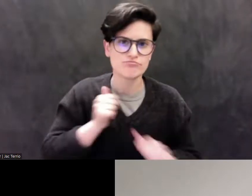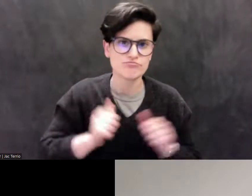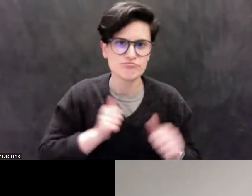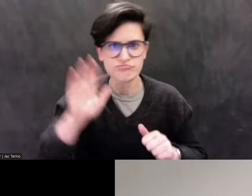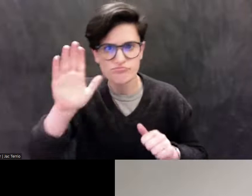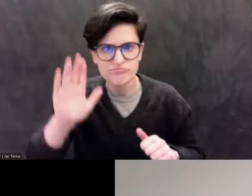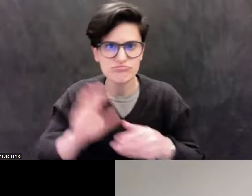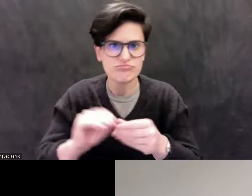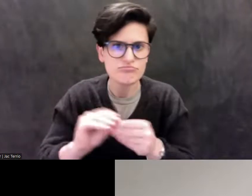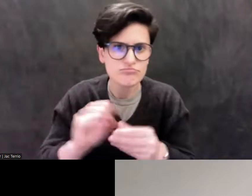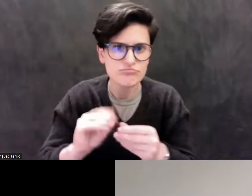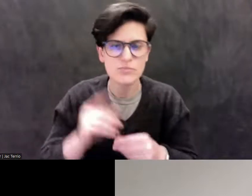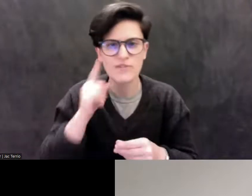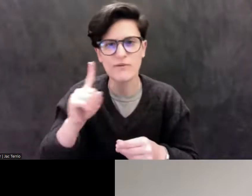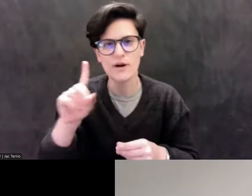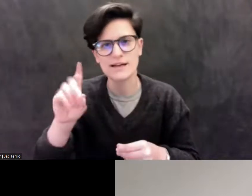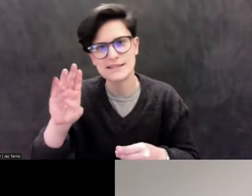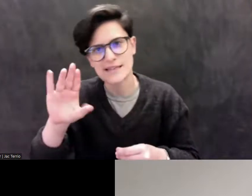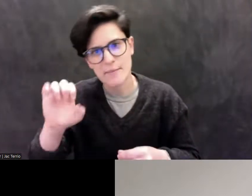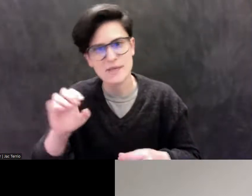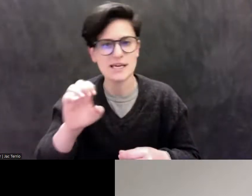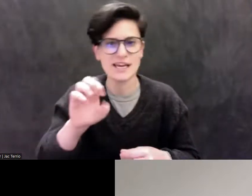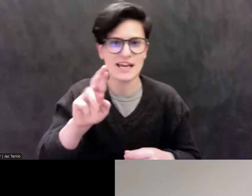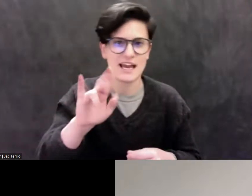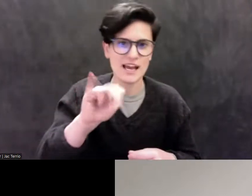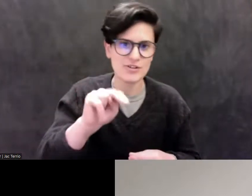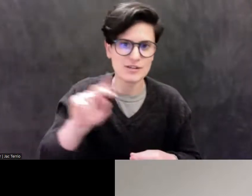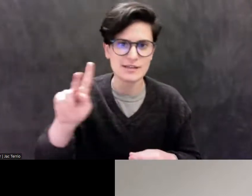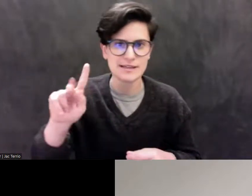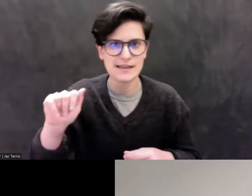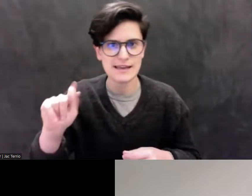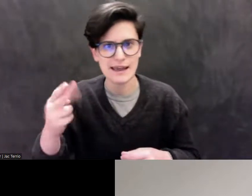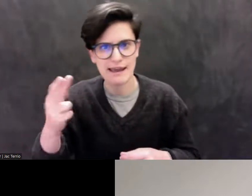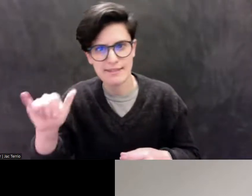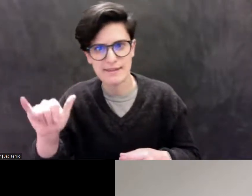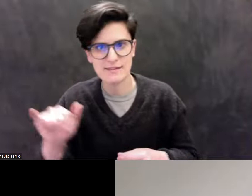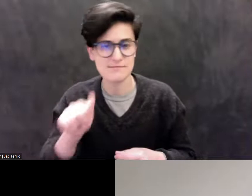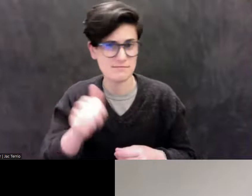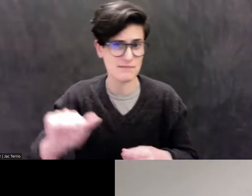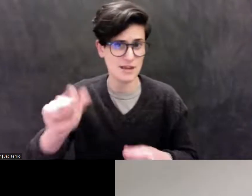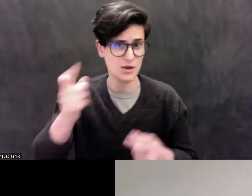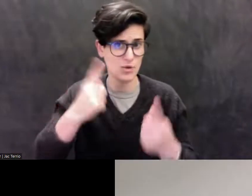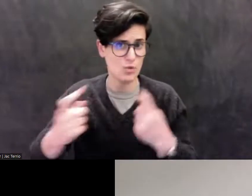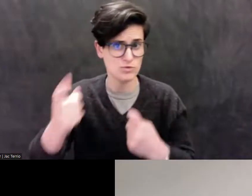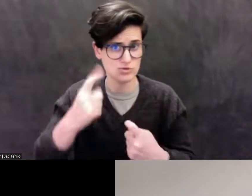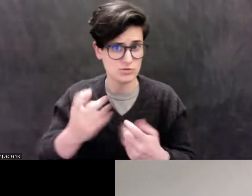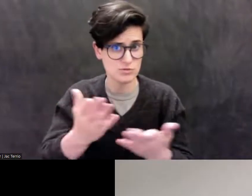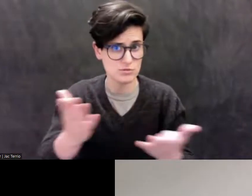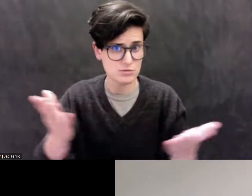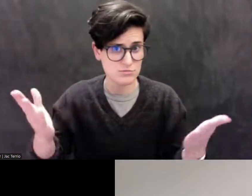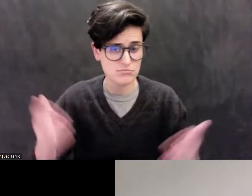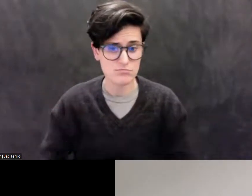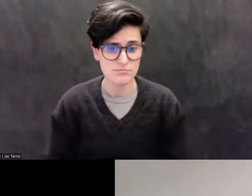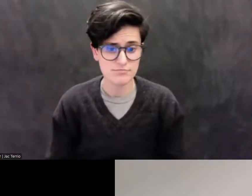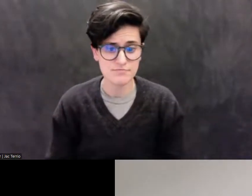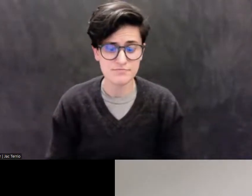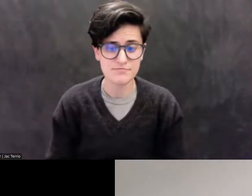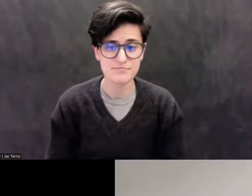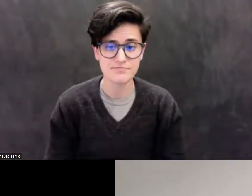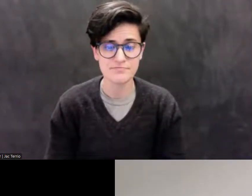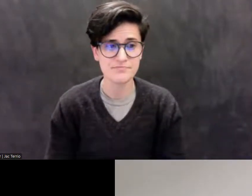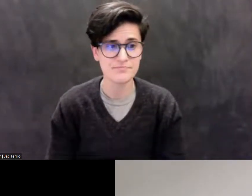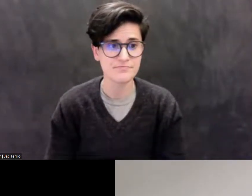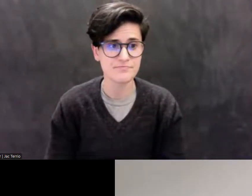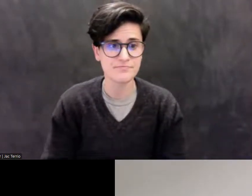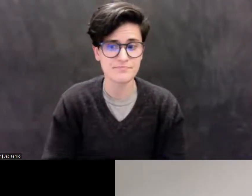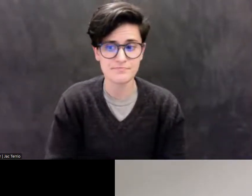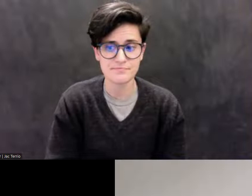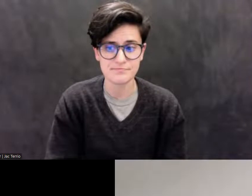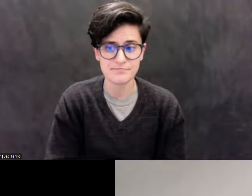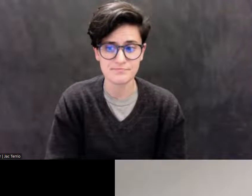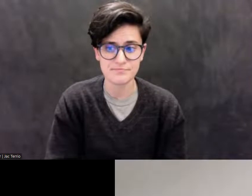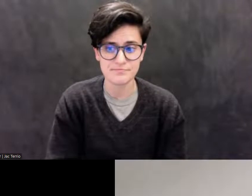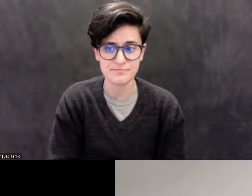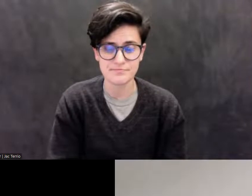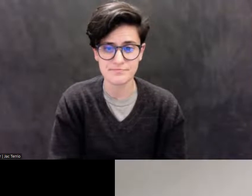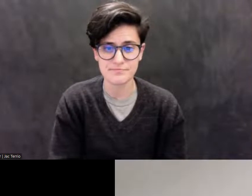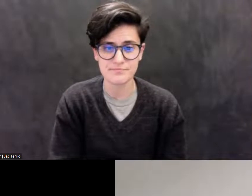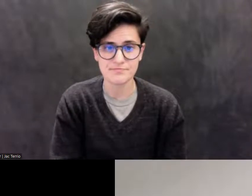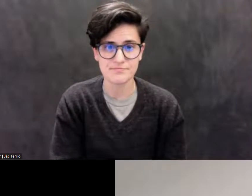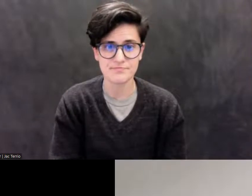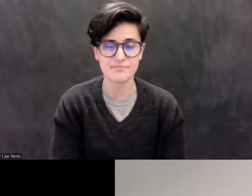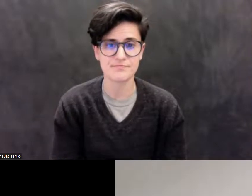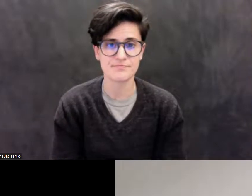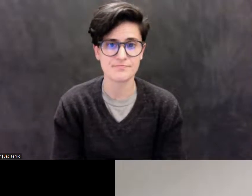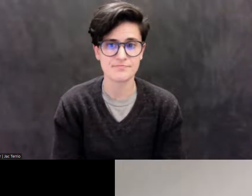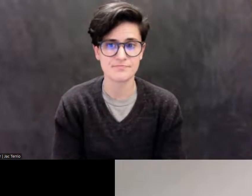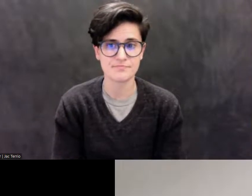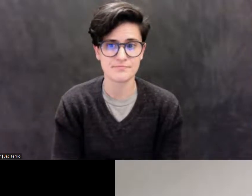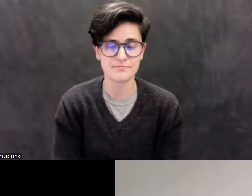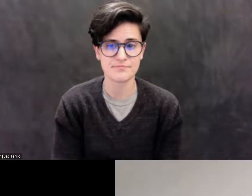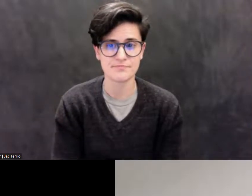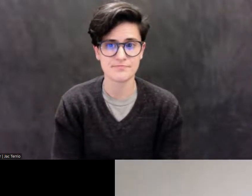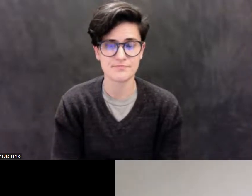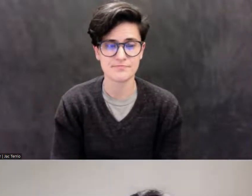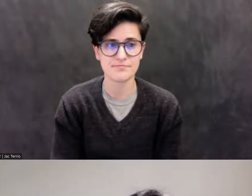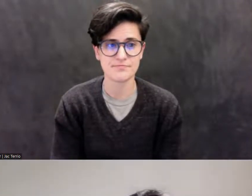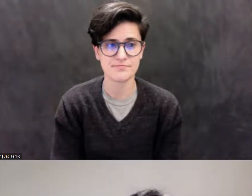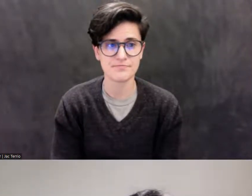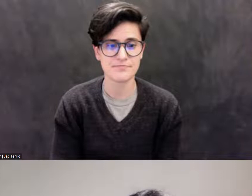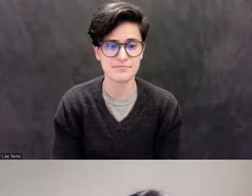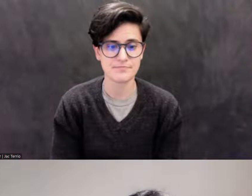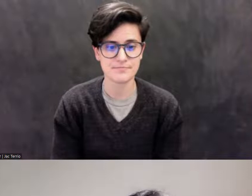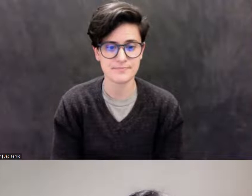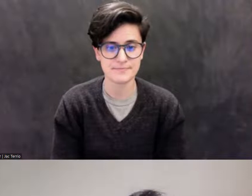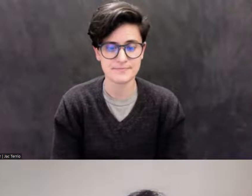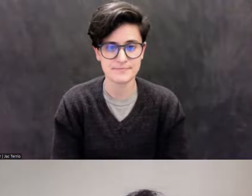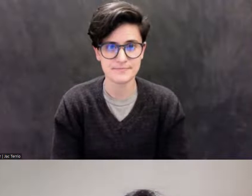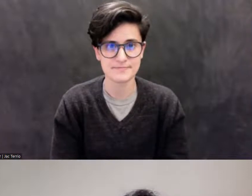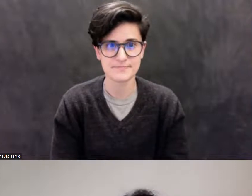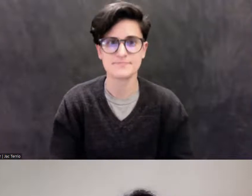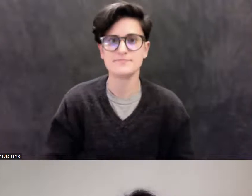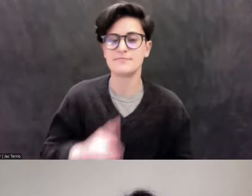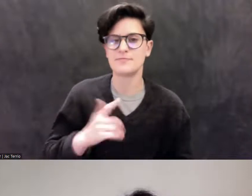or Debbie, or Kathy 15:57:10 Hi! I'm Annie dance I have a question